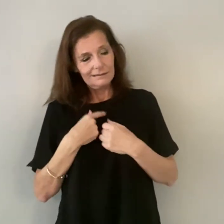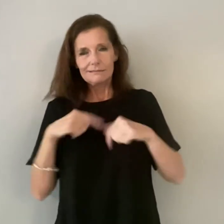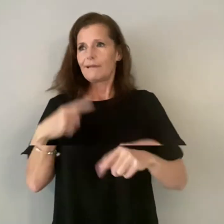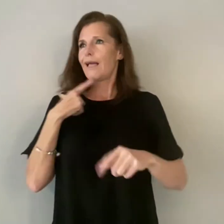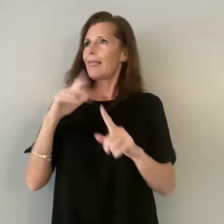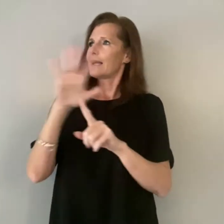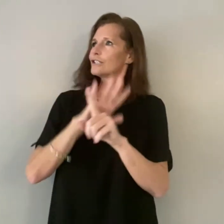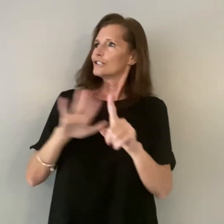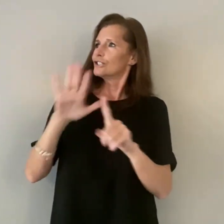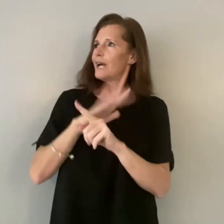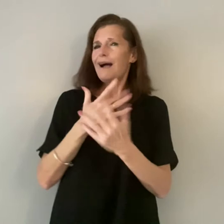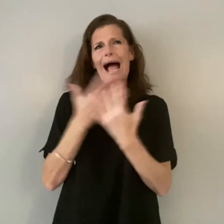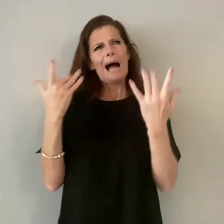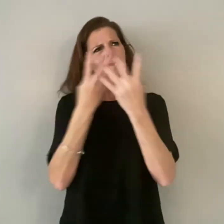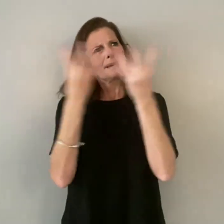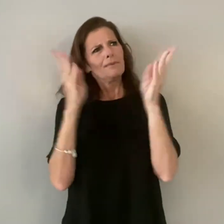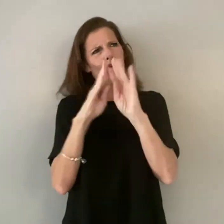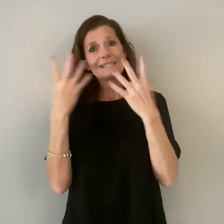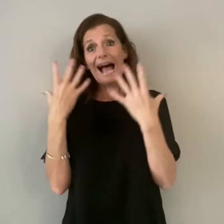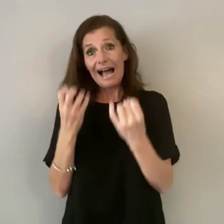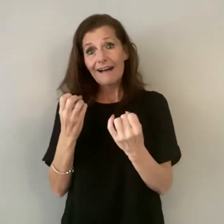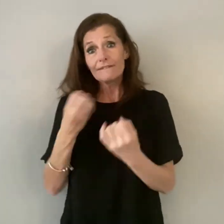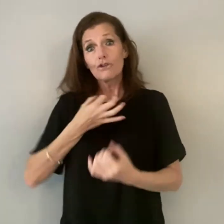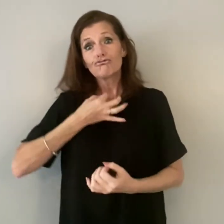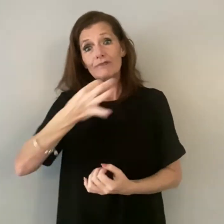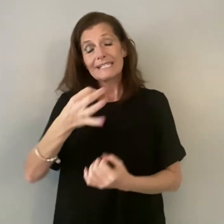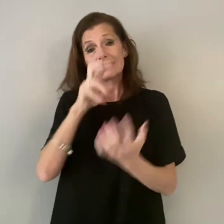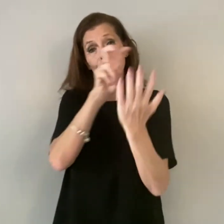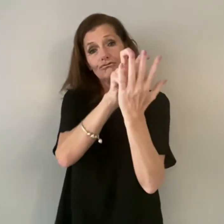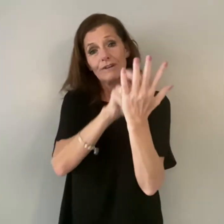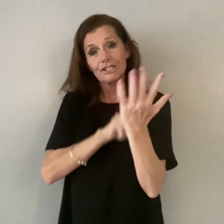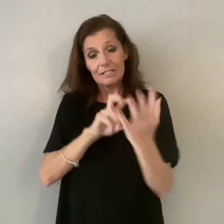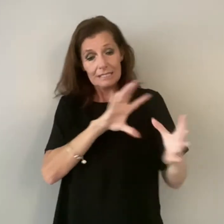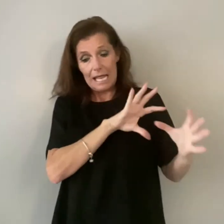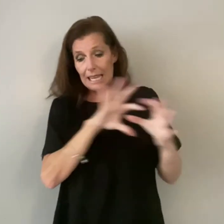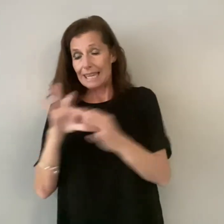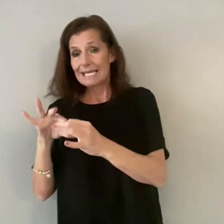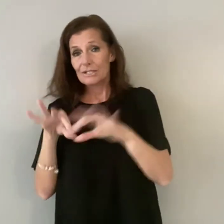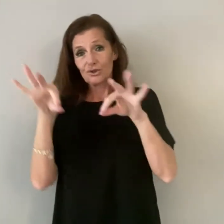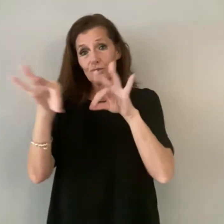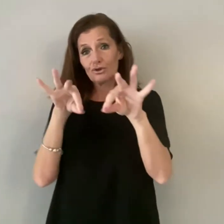well, obviously we're in Lancashire so how many boards Lancashire have a risk register for connected to that strategy?